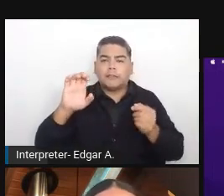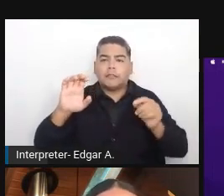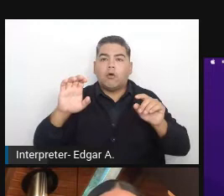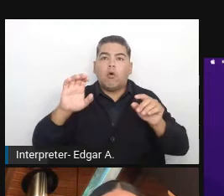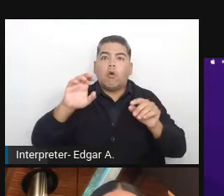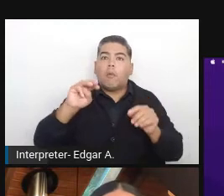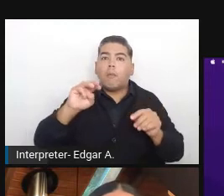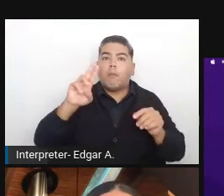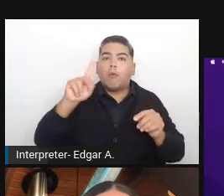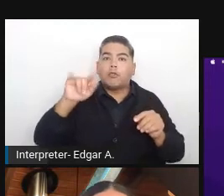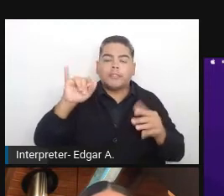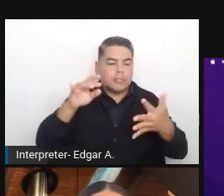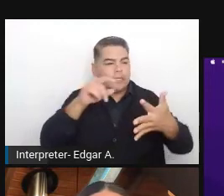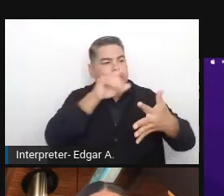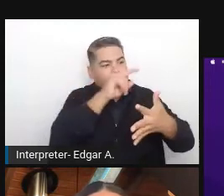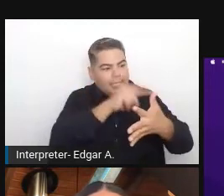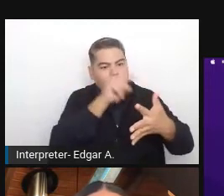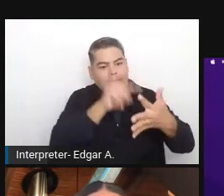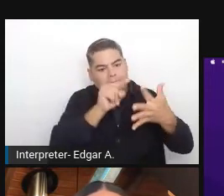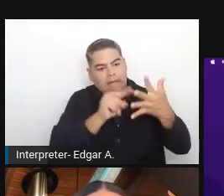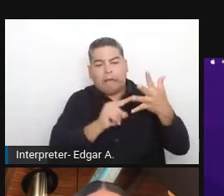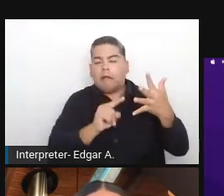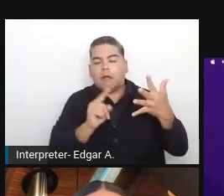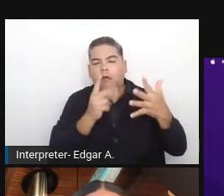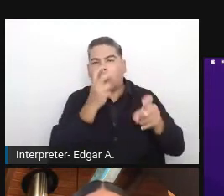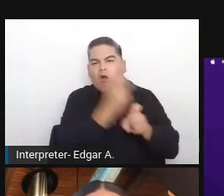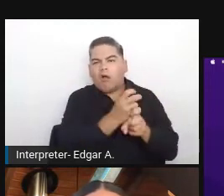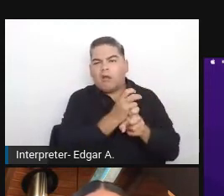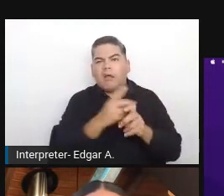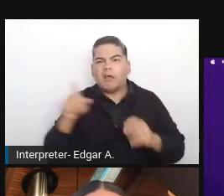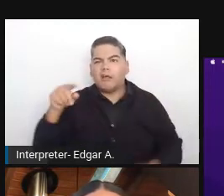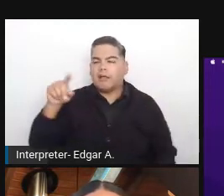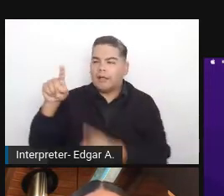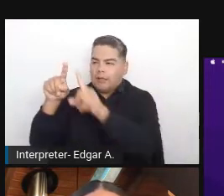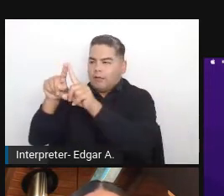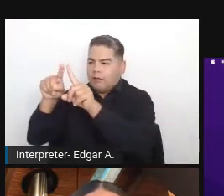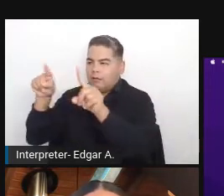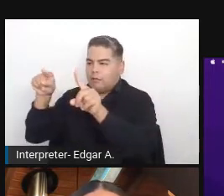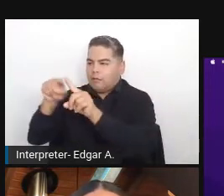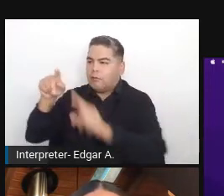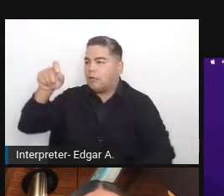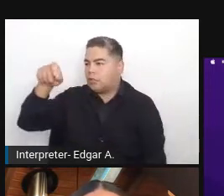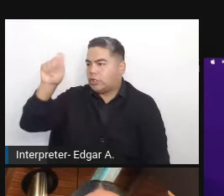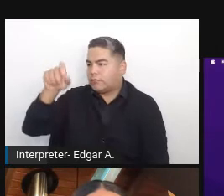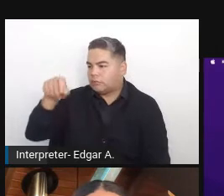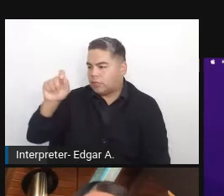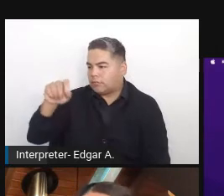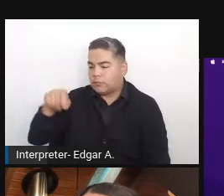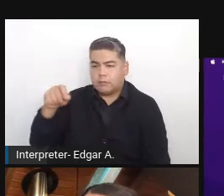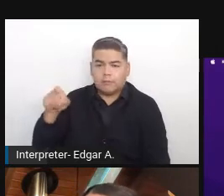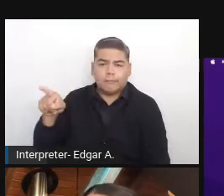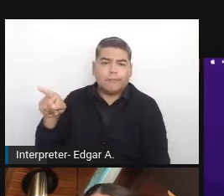If you have many options, a searchable, accessible select is useful. Let me show you.